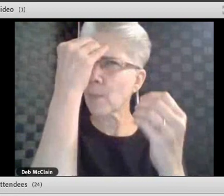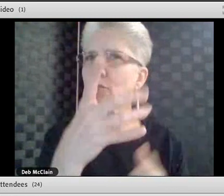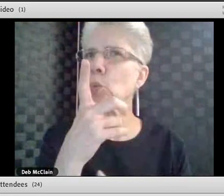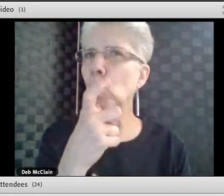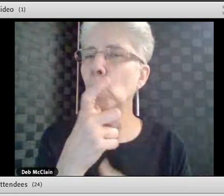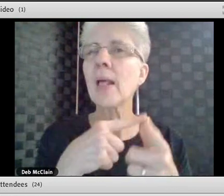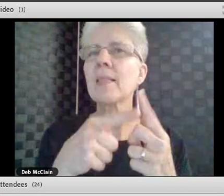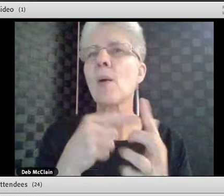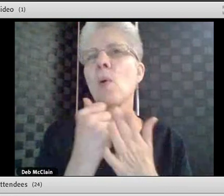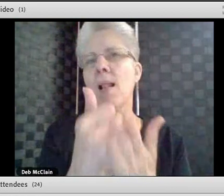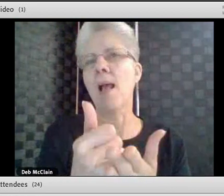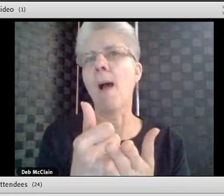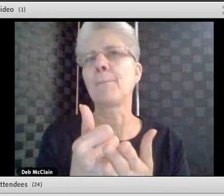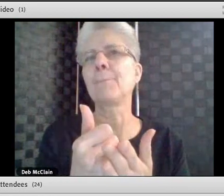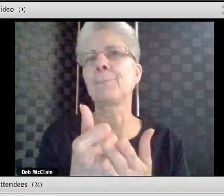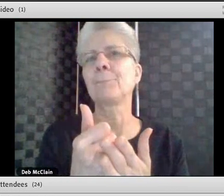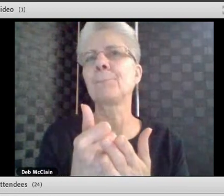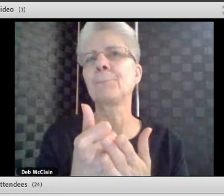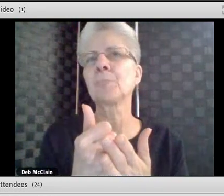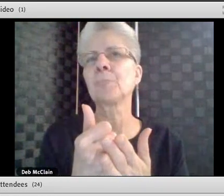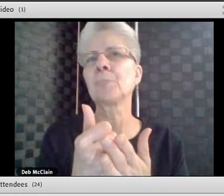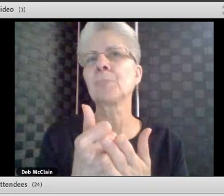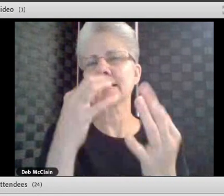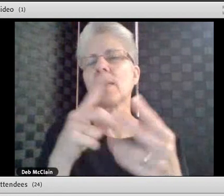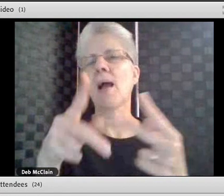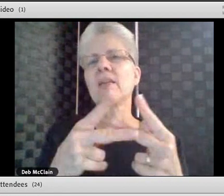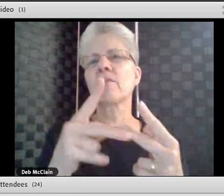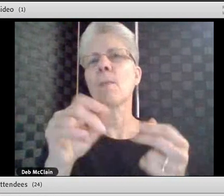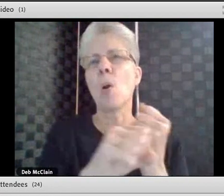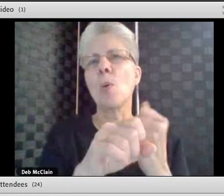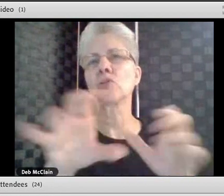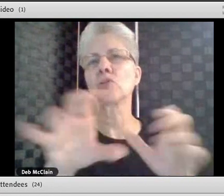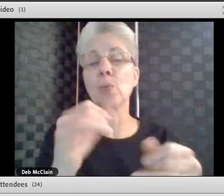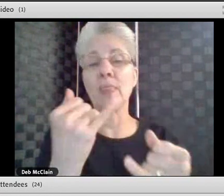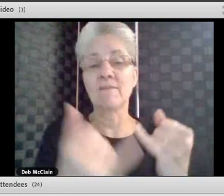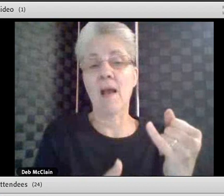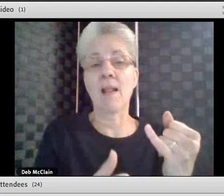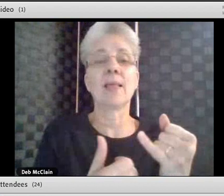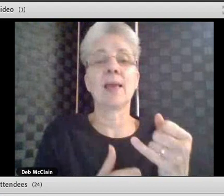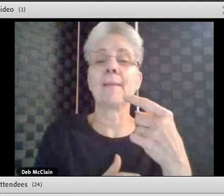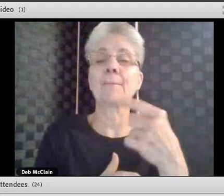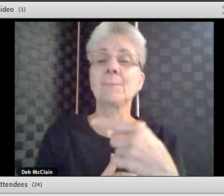of who you're trying to reach with this information, and that'll help drive what type of promotion you do.